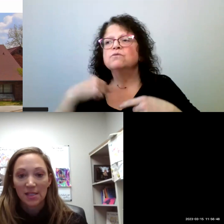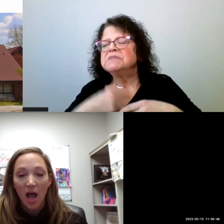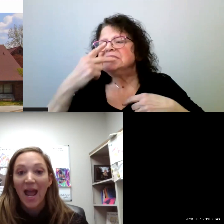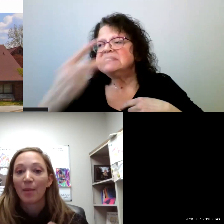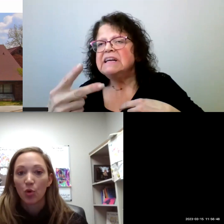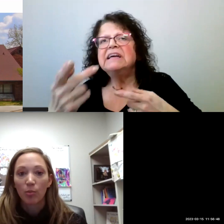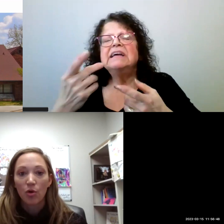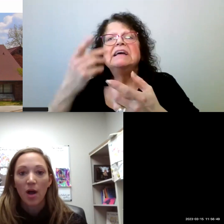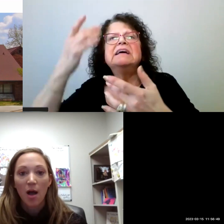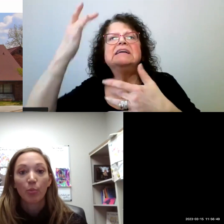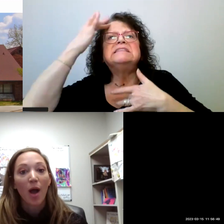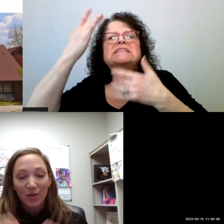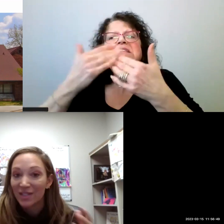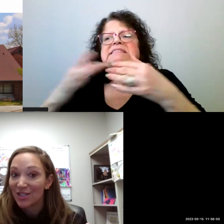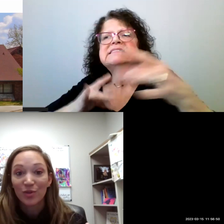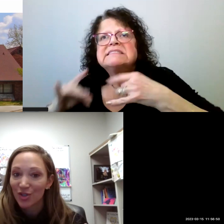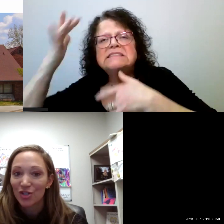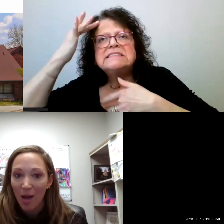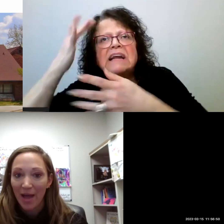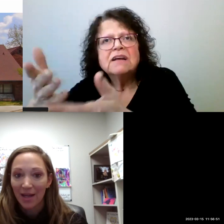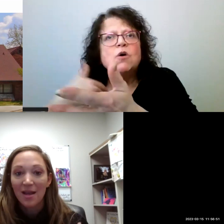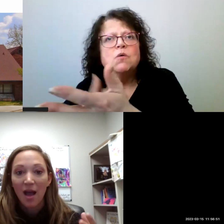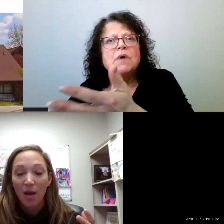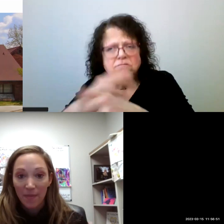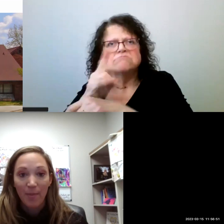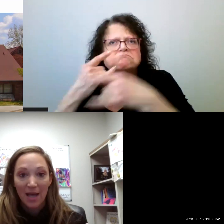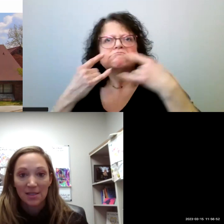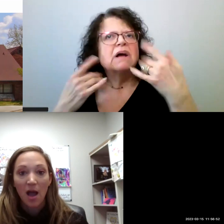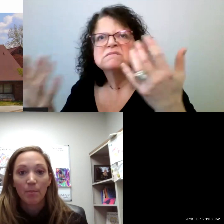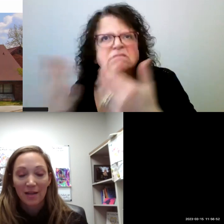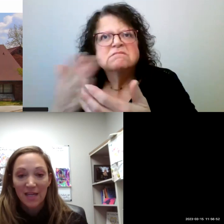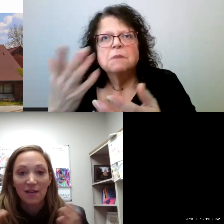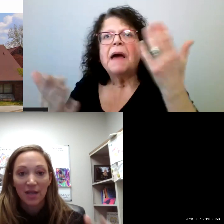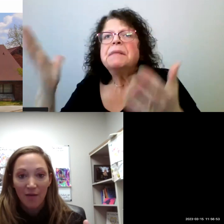is not abnormal. Probably we didn't do as good a job at it in the past. But I think,